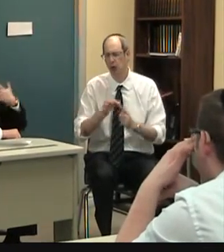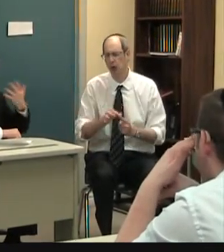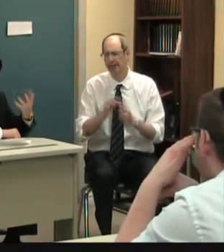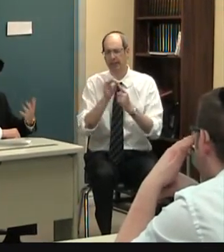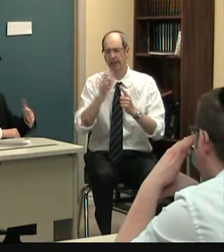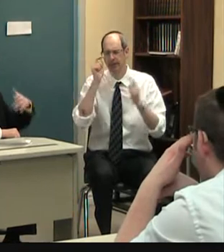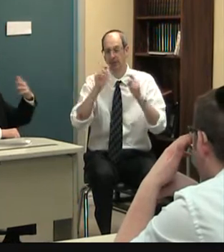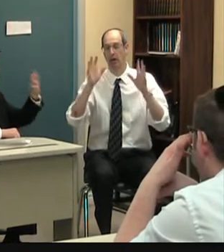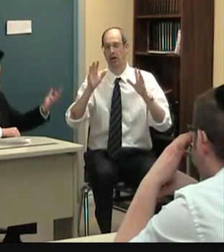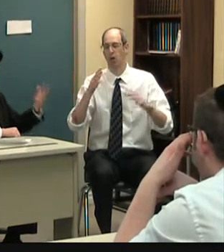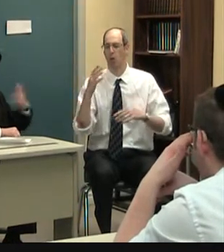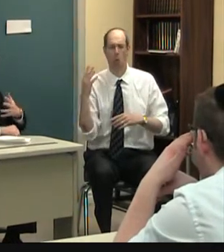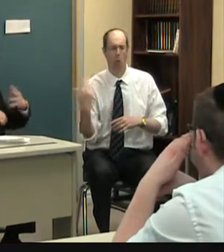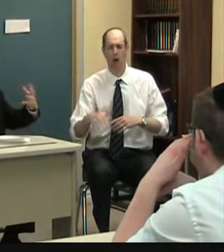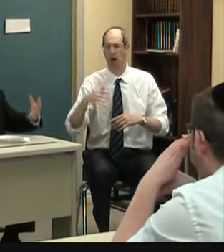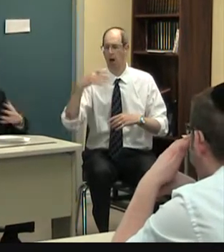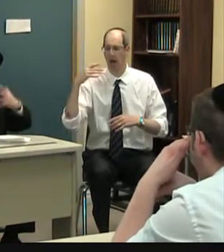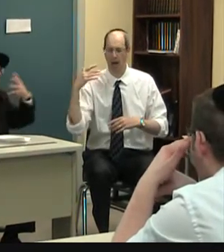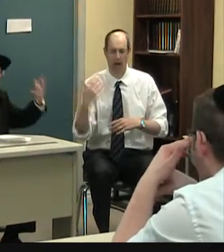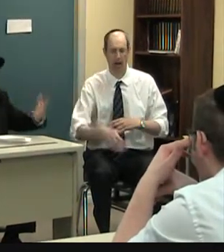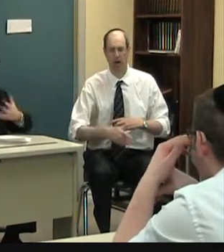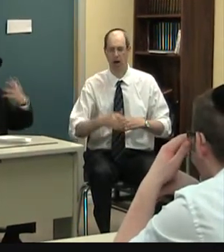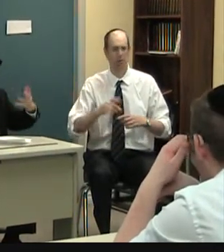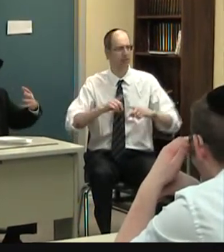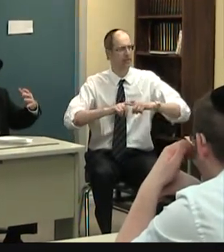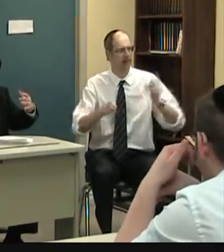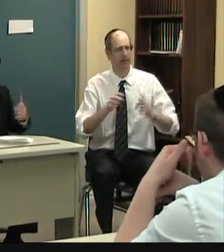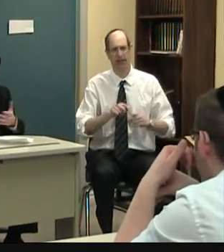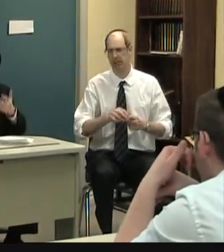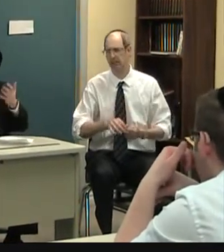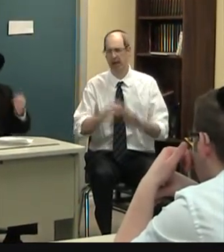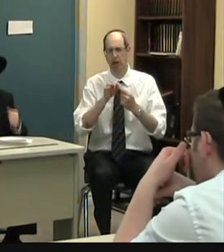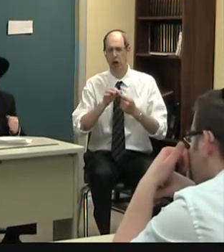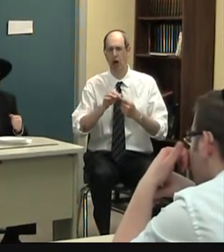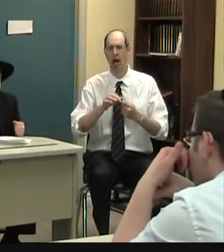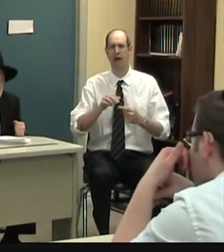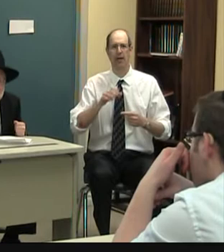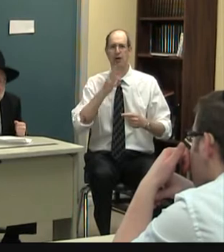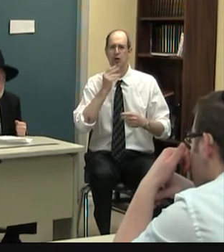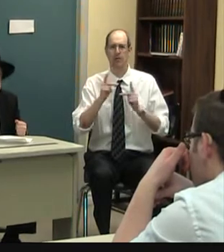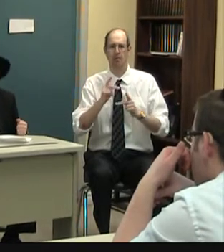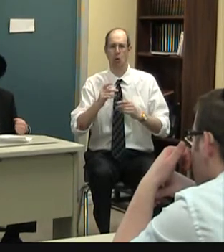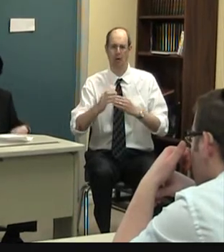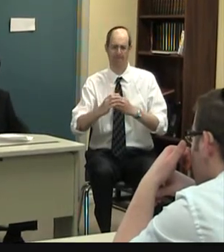so gloom the kyle is sooo brooken it was so different special that they were forced to accept id you know